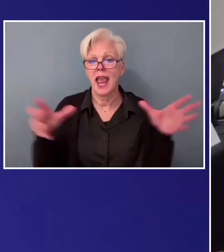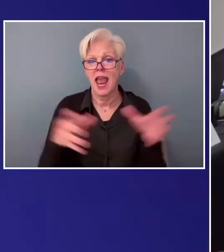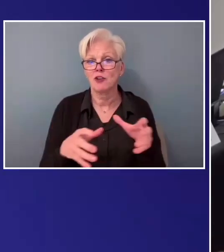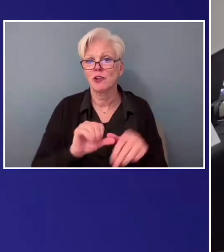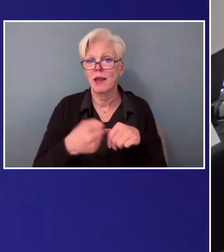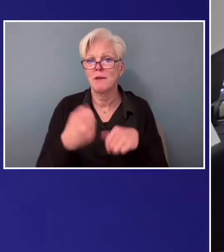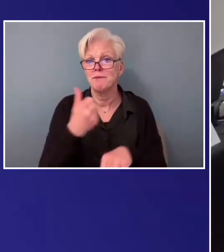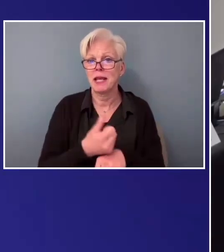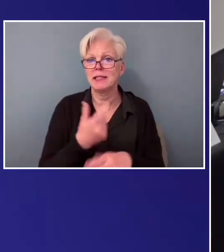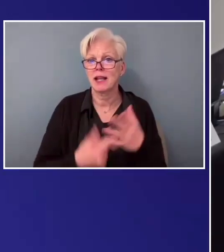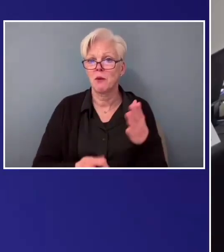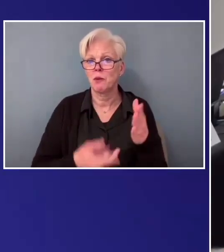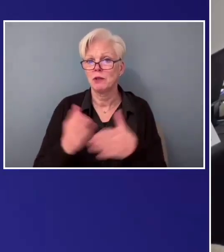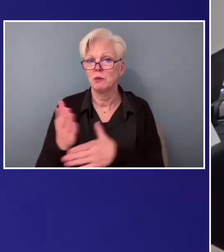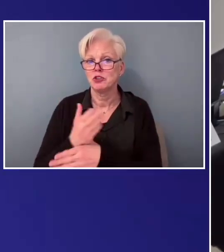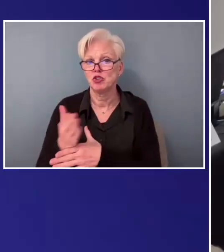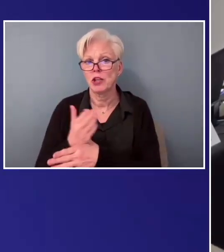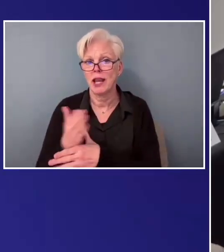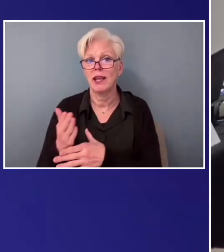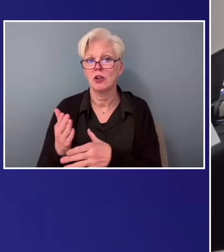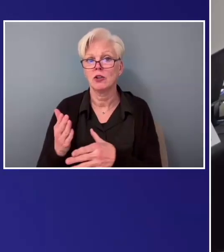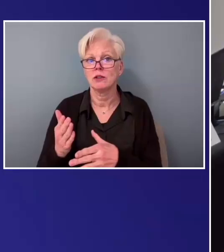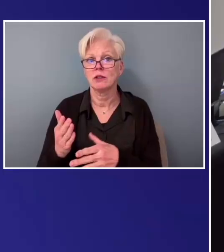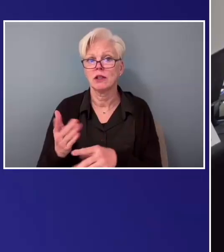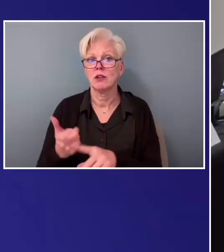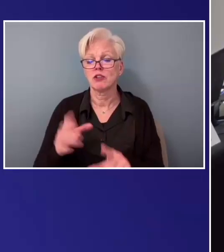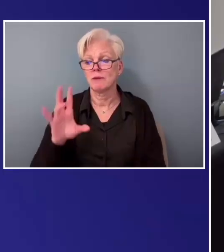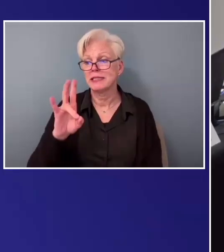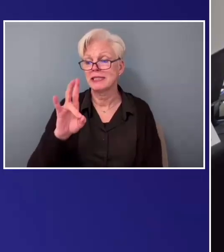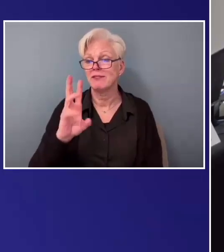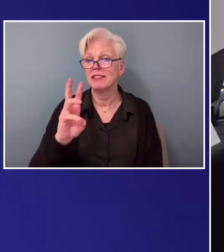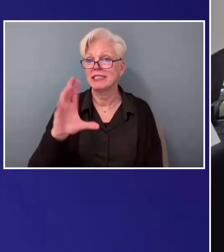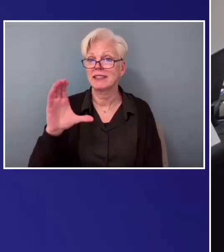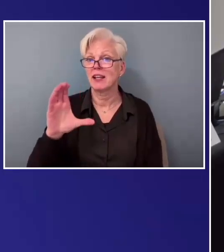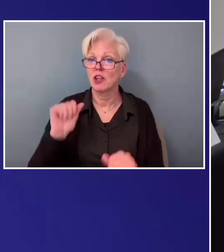out of 7,600 that could be analyzed here.